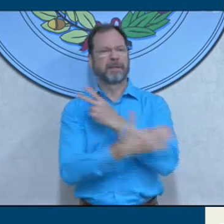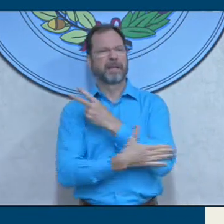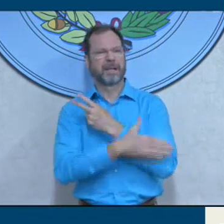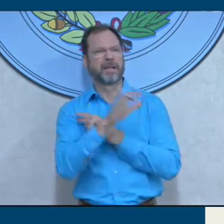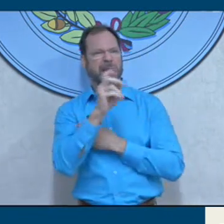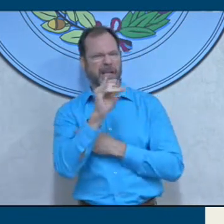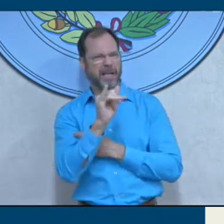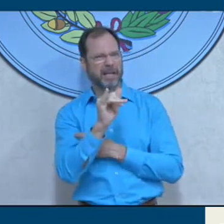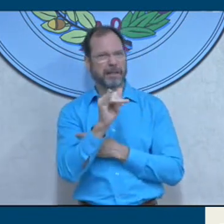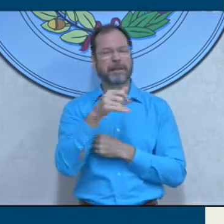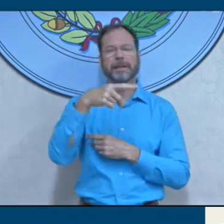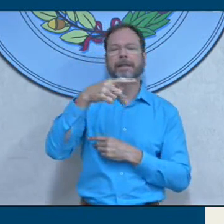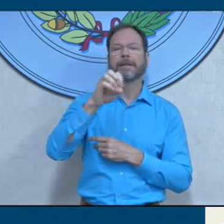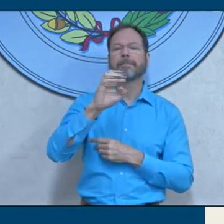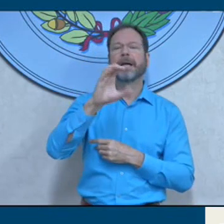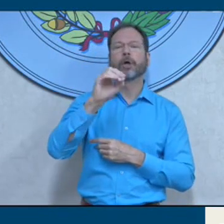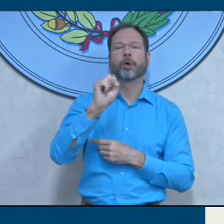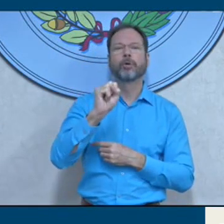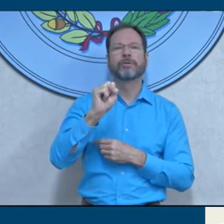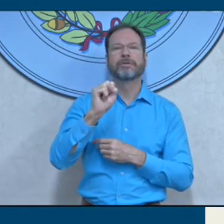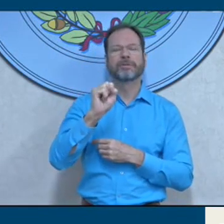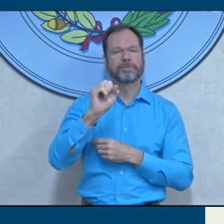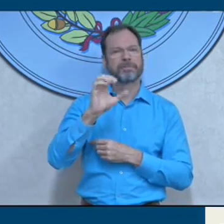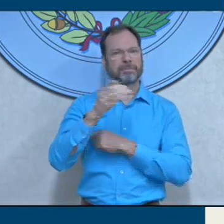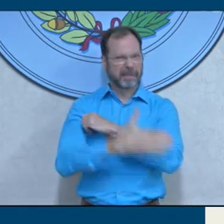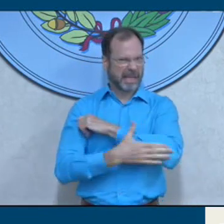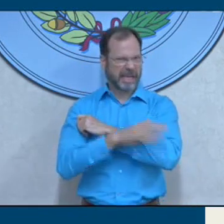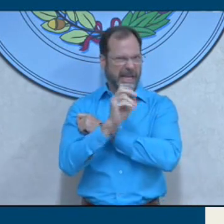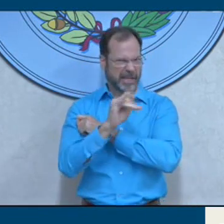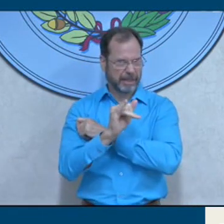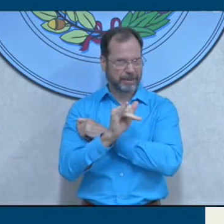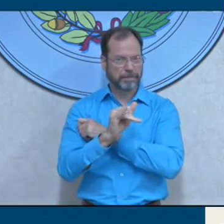12 TO 15 WAY ABOVE 500.